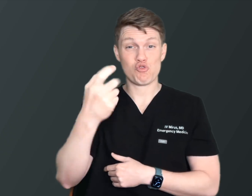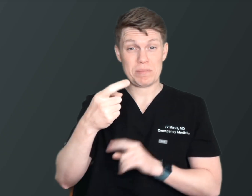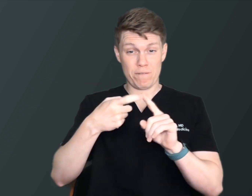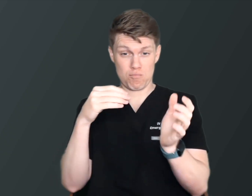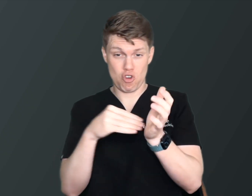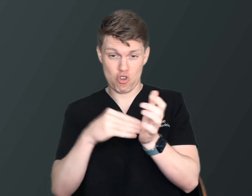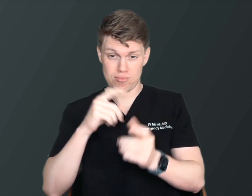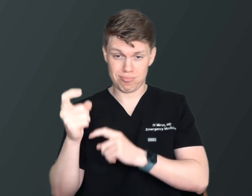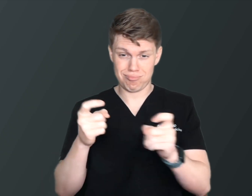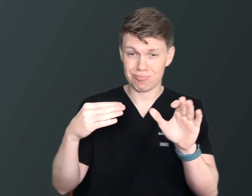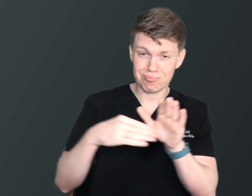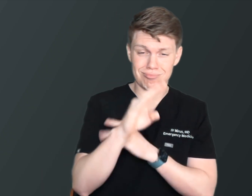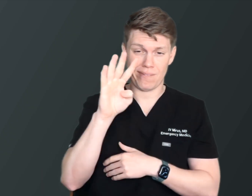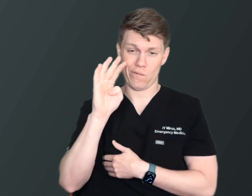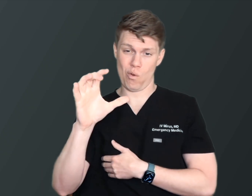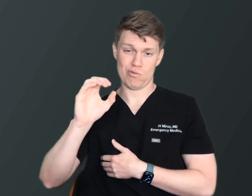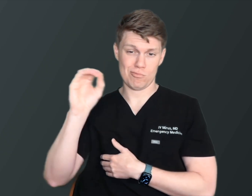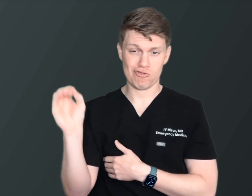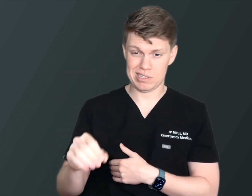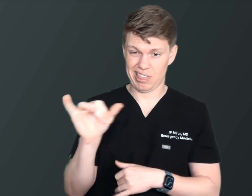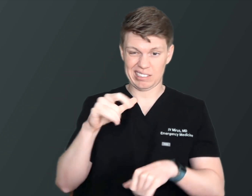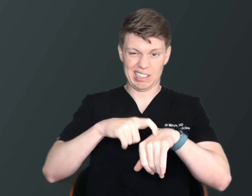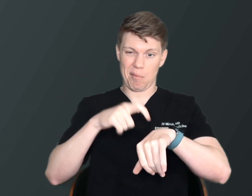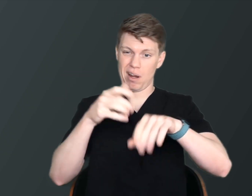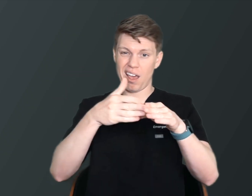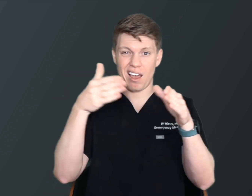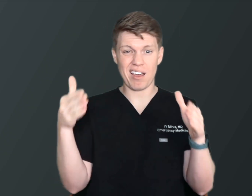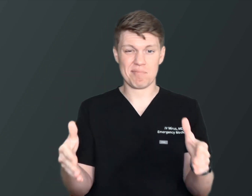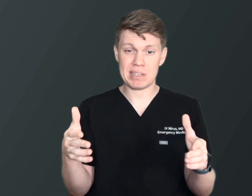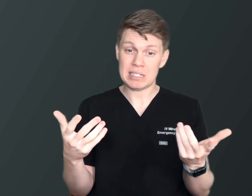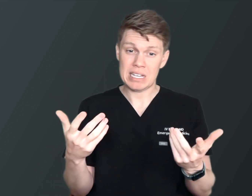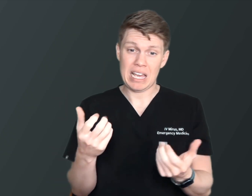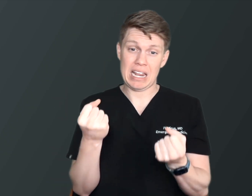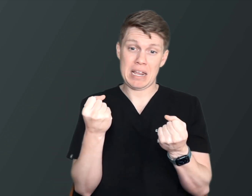Prescriptions from doctors have increased 400% in the same timeframe.